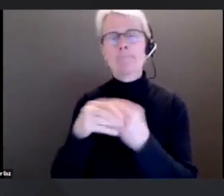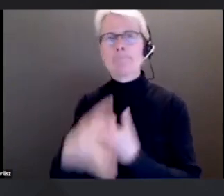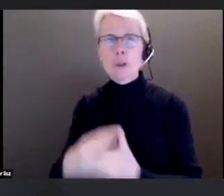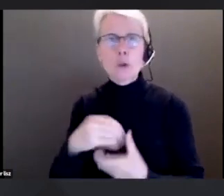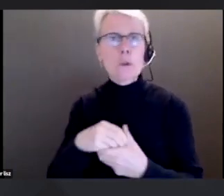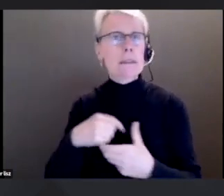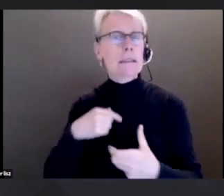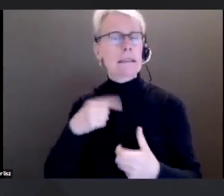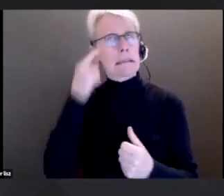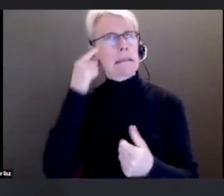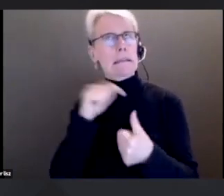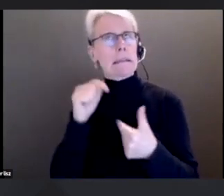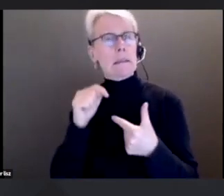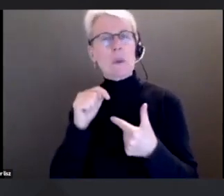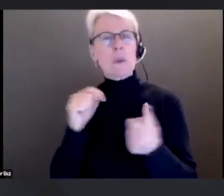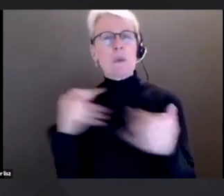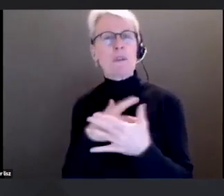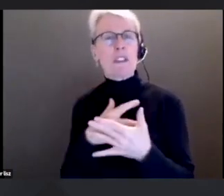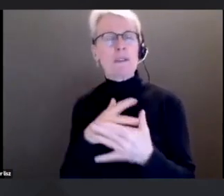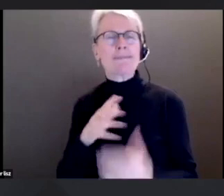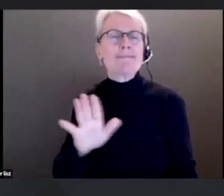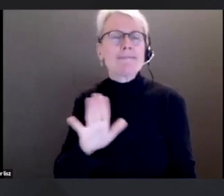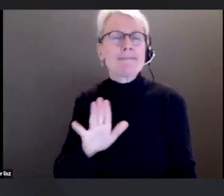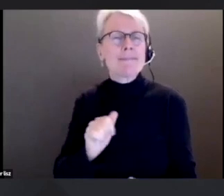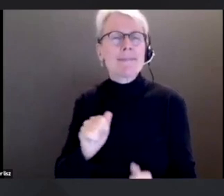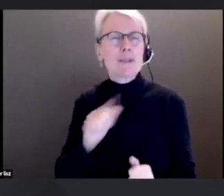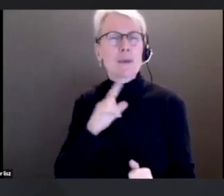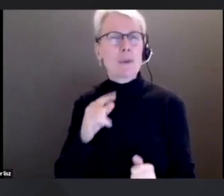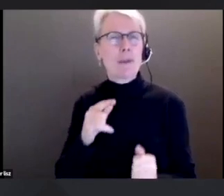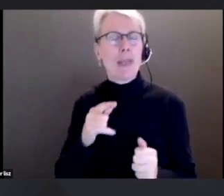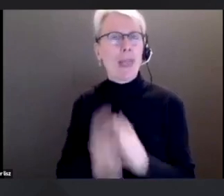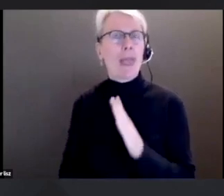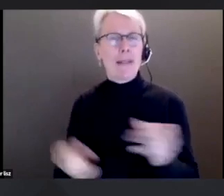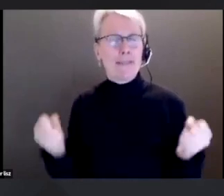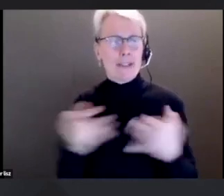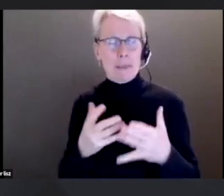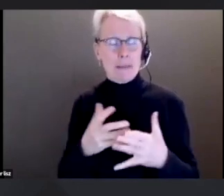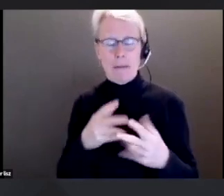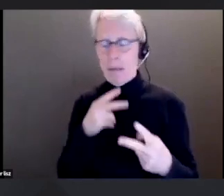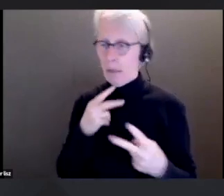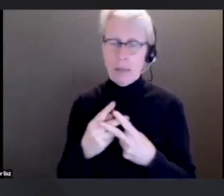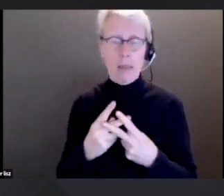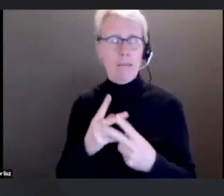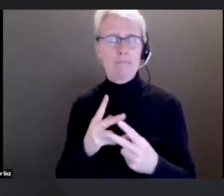to CASE's HR Toolkit is a wonderful place to start or if you're in the middle